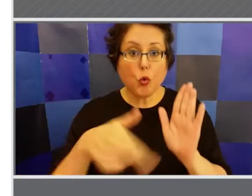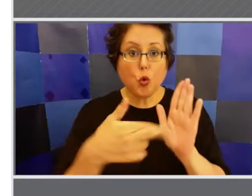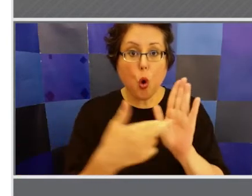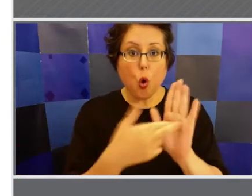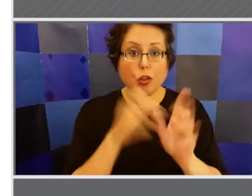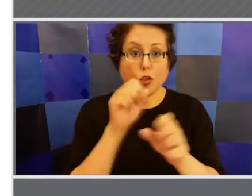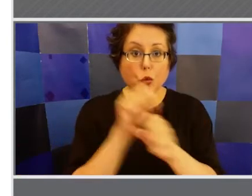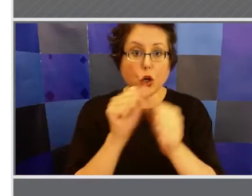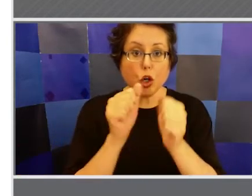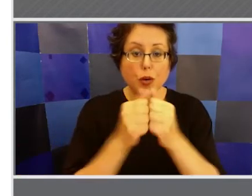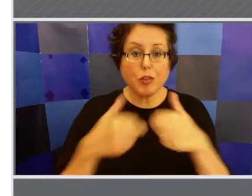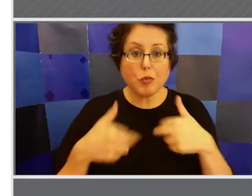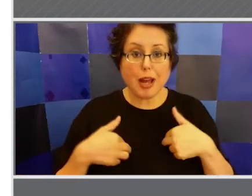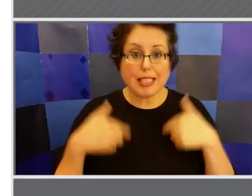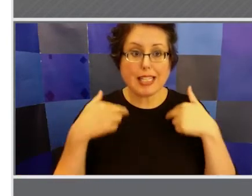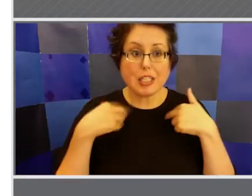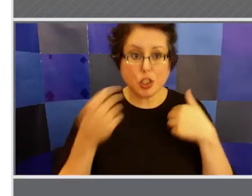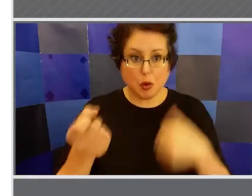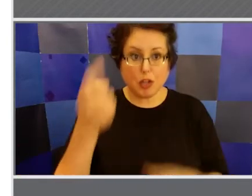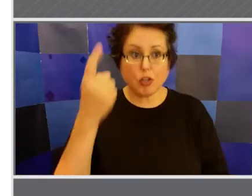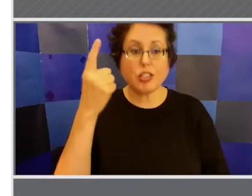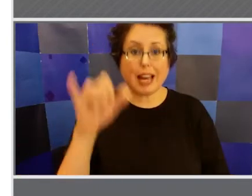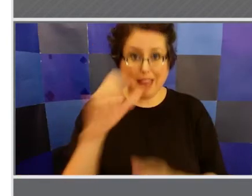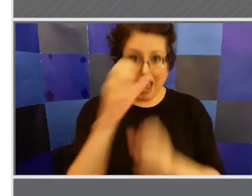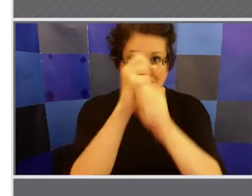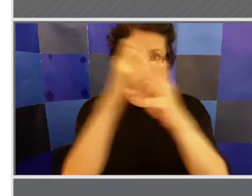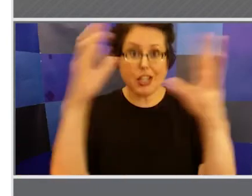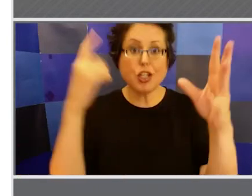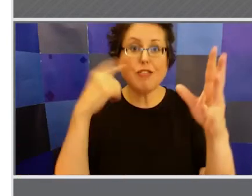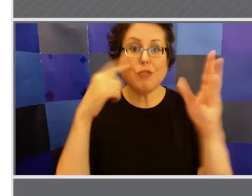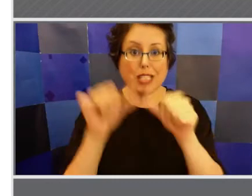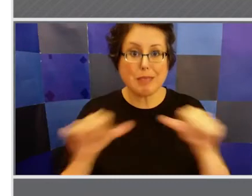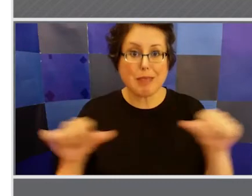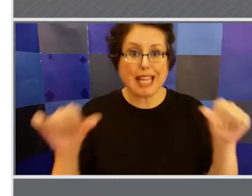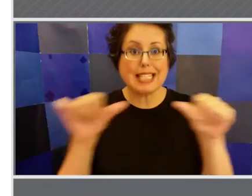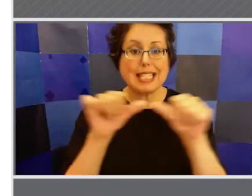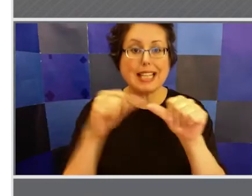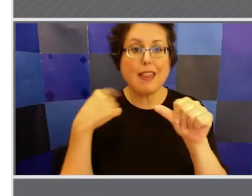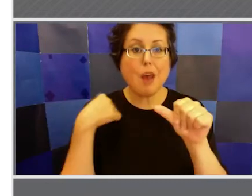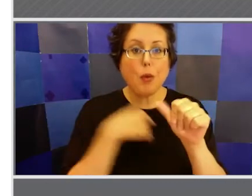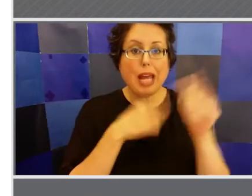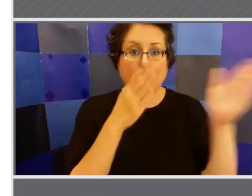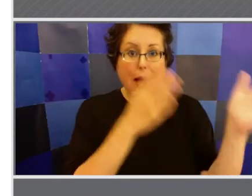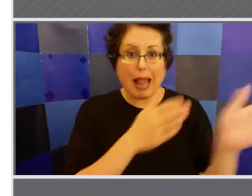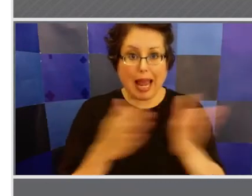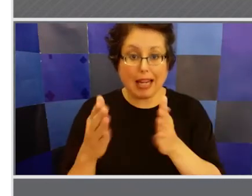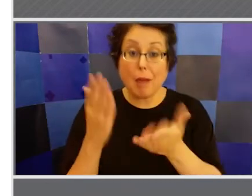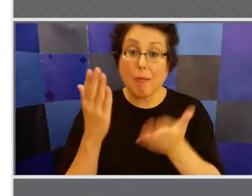the vision for the spaces that we're planning for. So whether that is, you know, looking at a neighborhood.